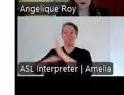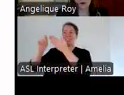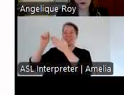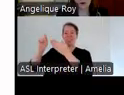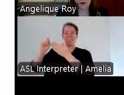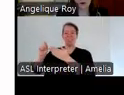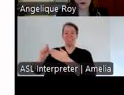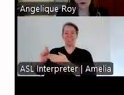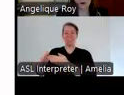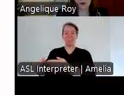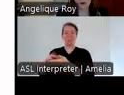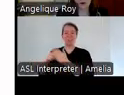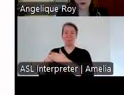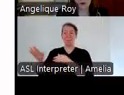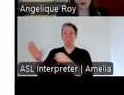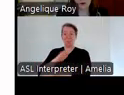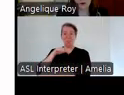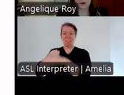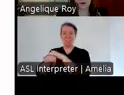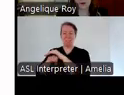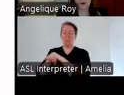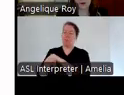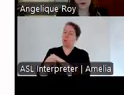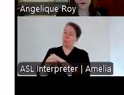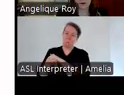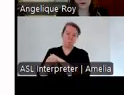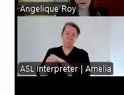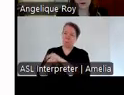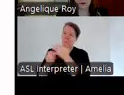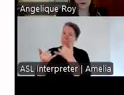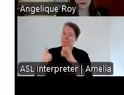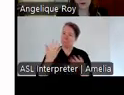to being fully accessible. this isn't to downplay the positive impact the icons